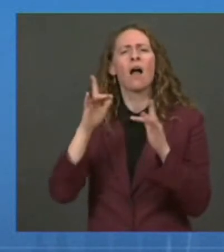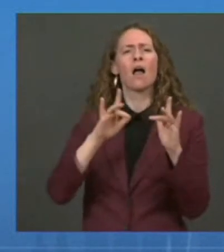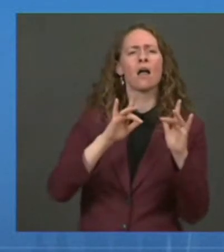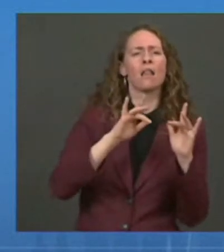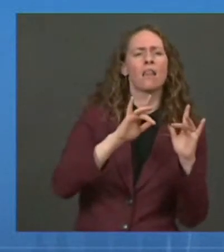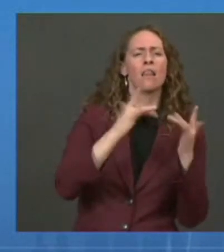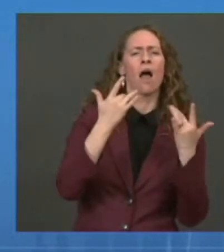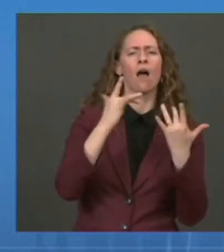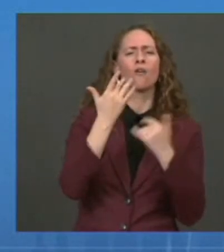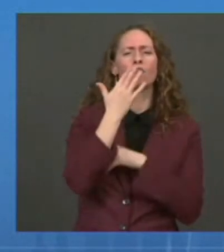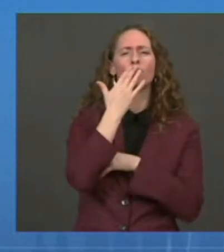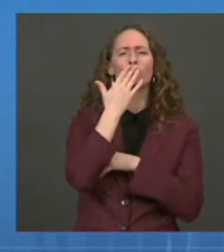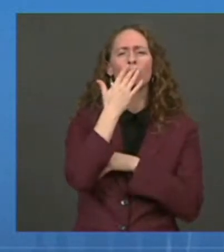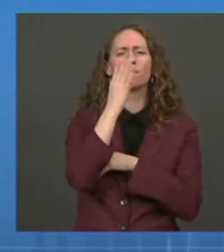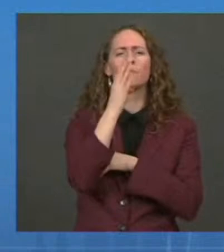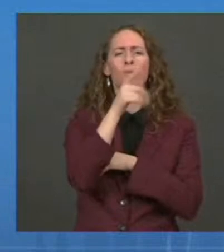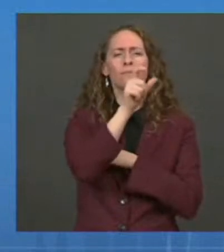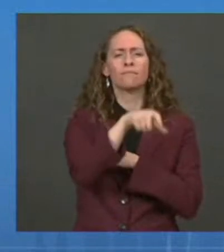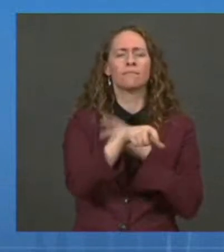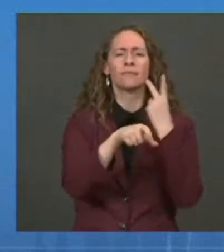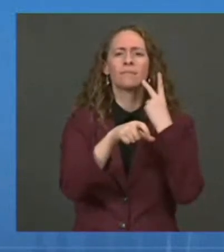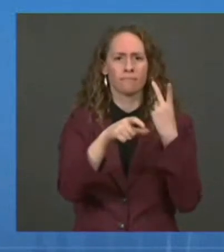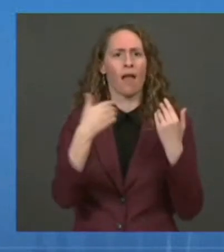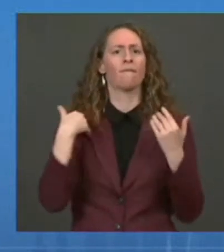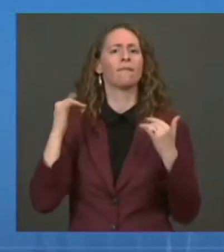LIGHT BLUE AND YOUNGER